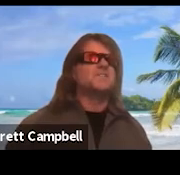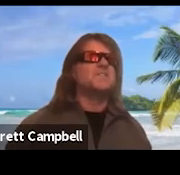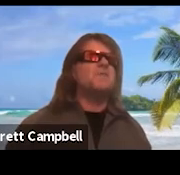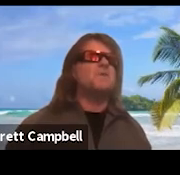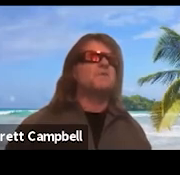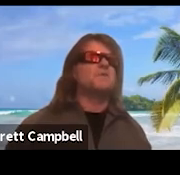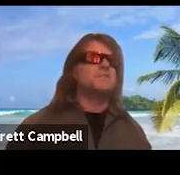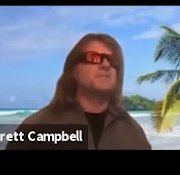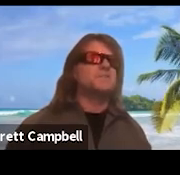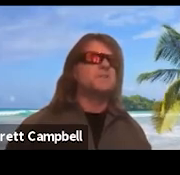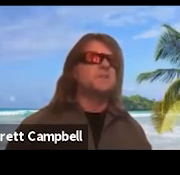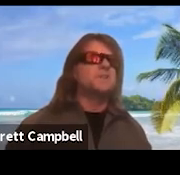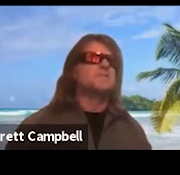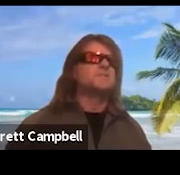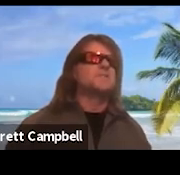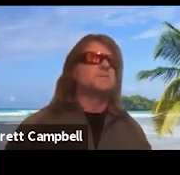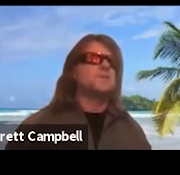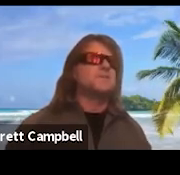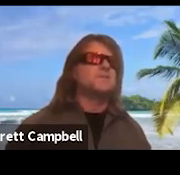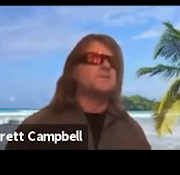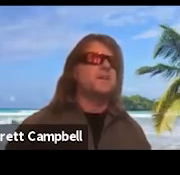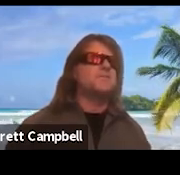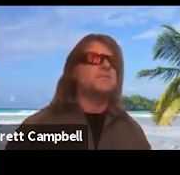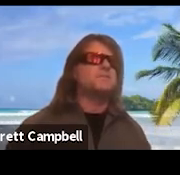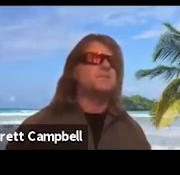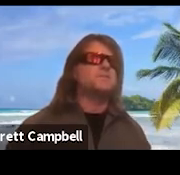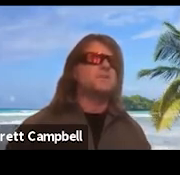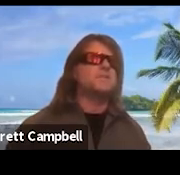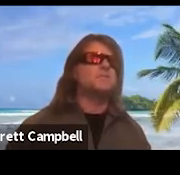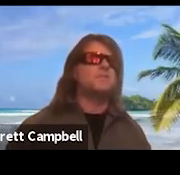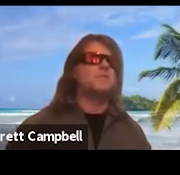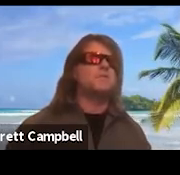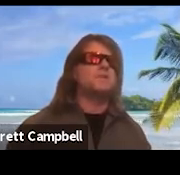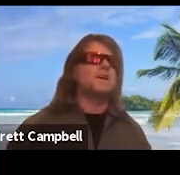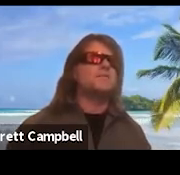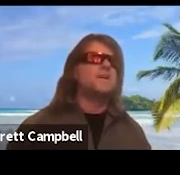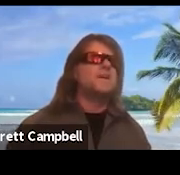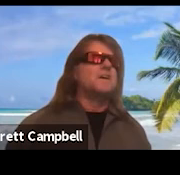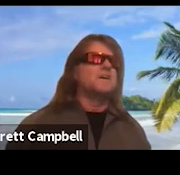Now, what we've learned to do in those situations, if they say, what does he want, what will he have?